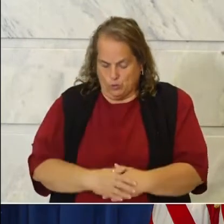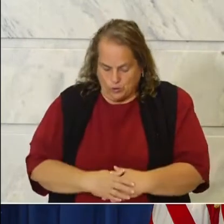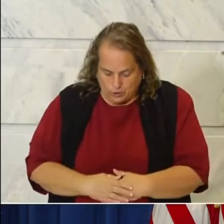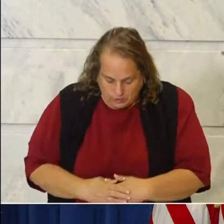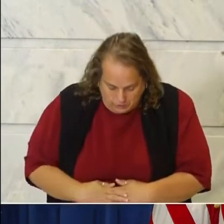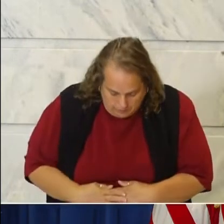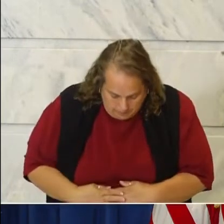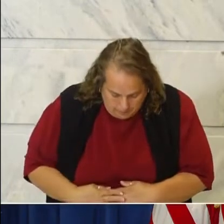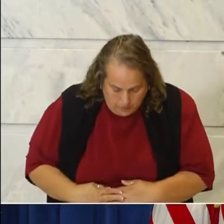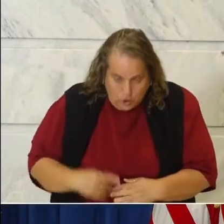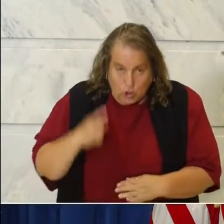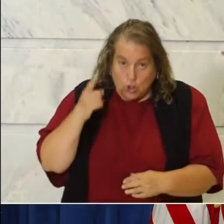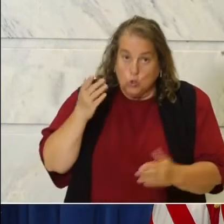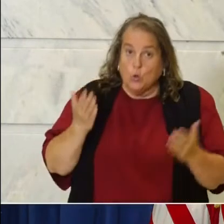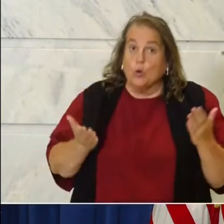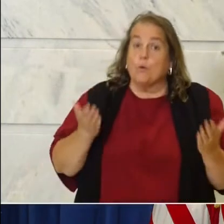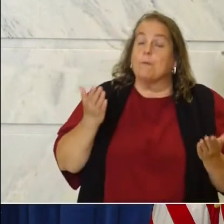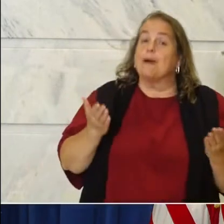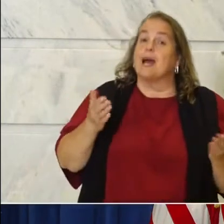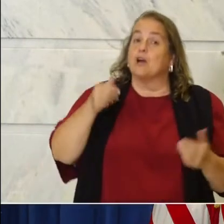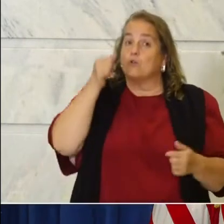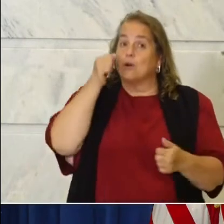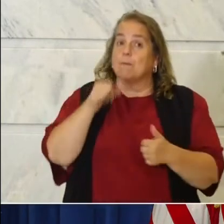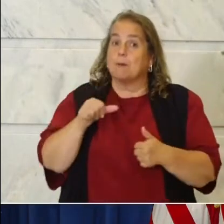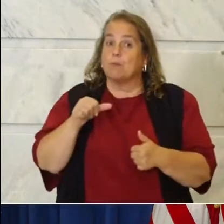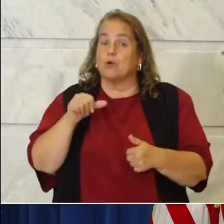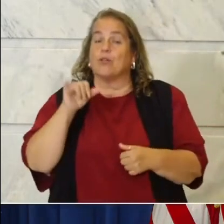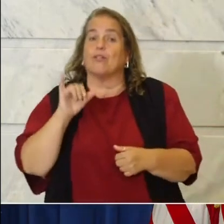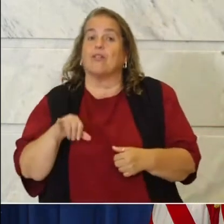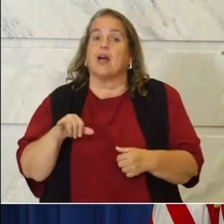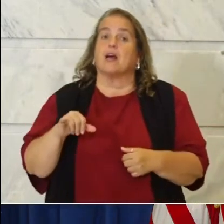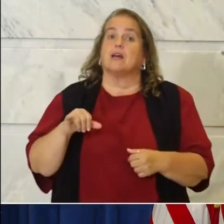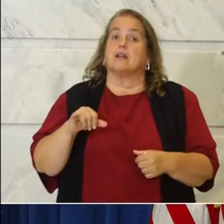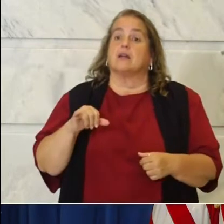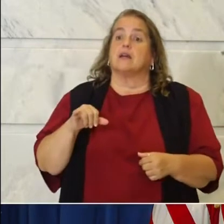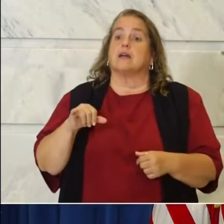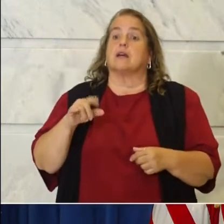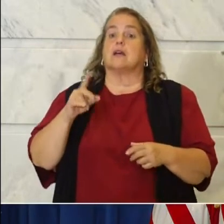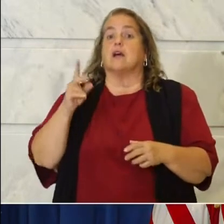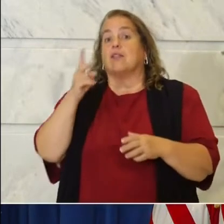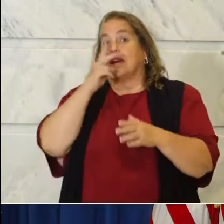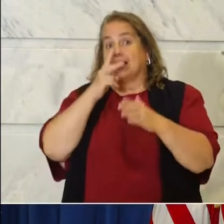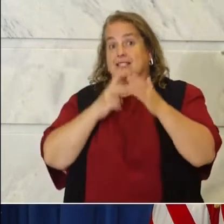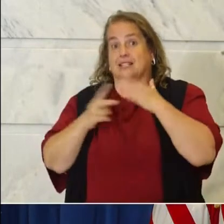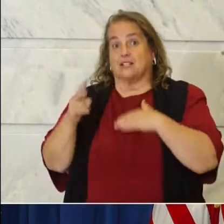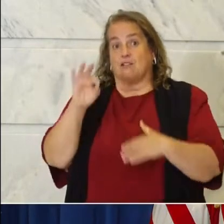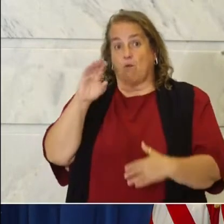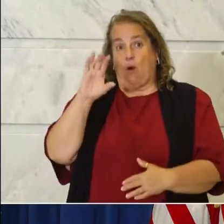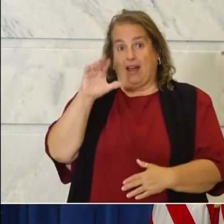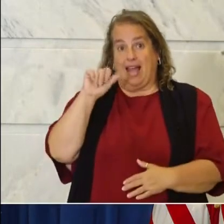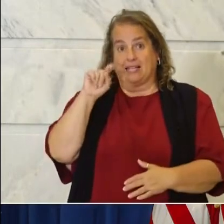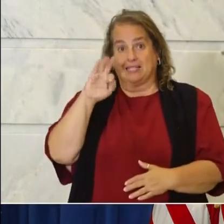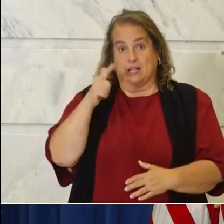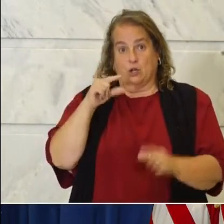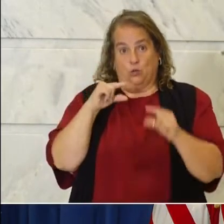You may remember that the consensus forecasting group we called in we had